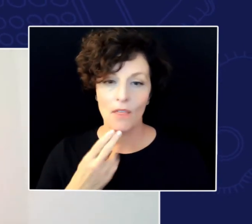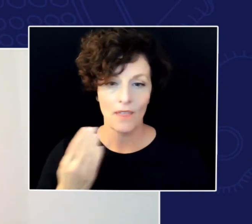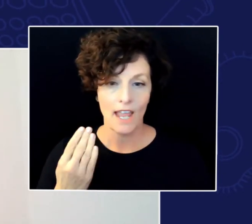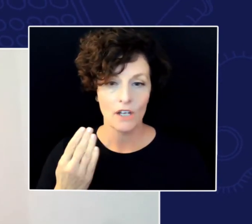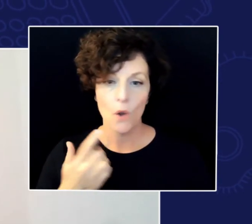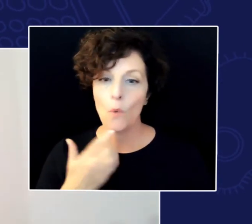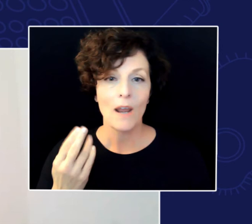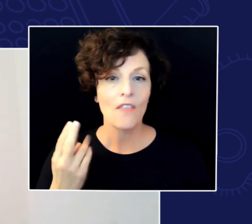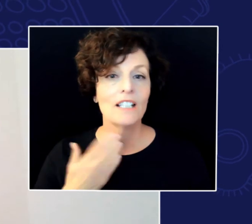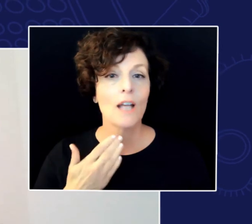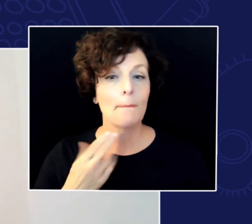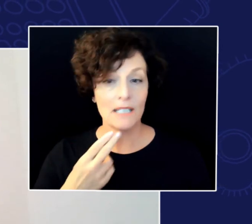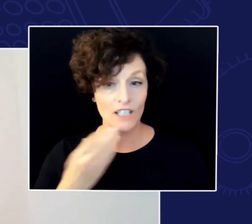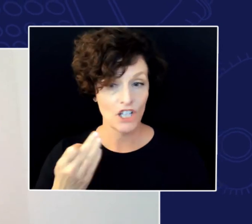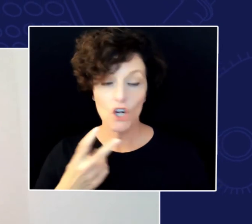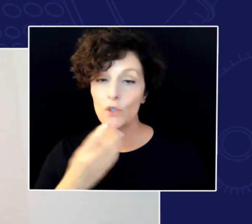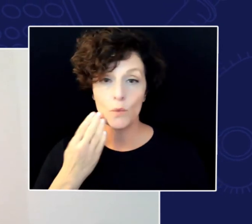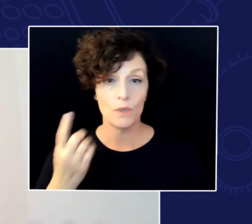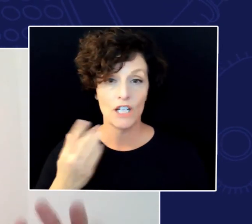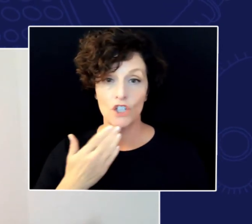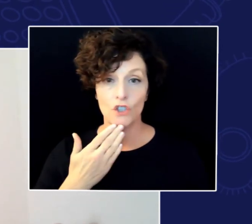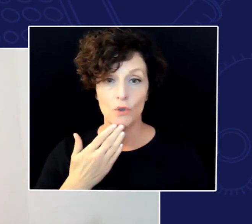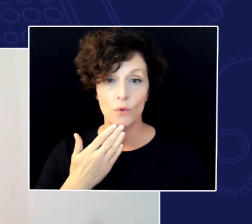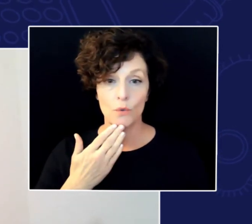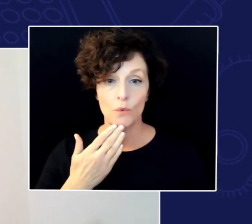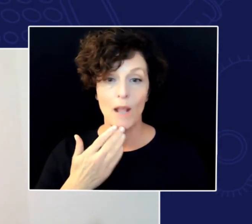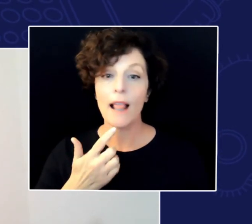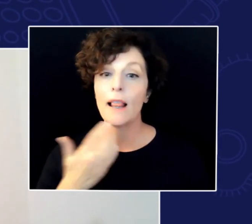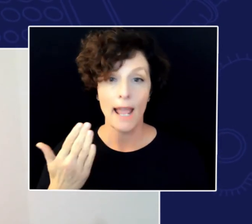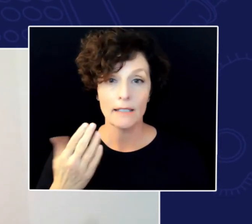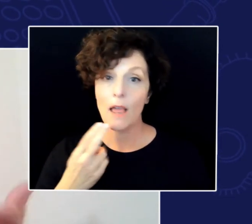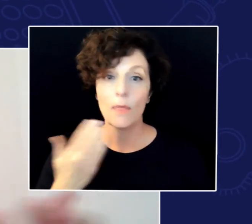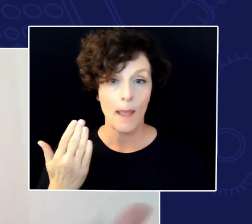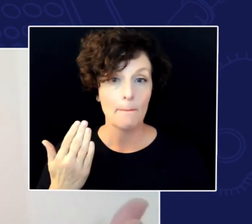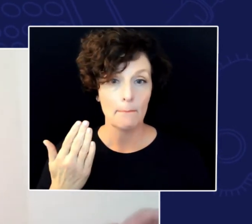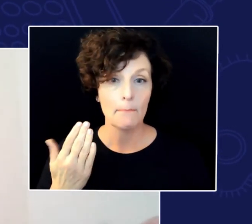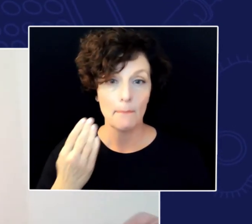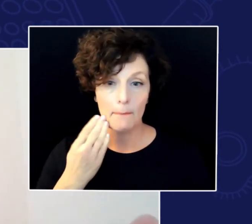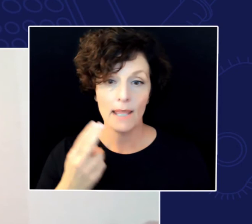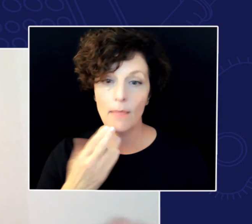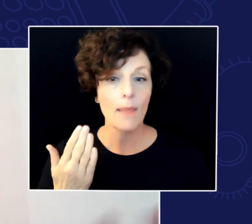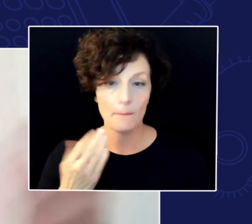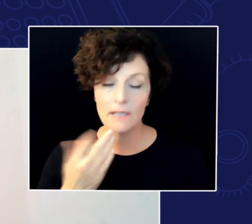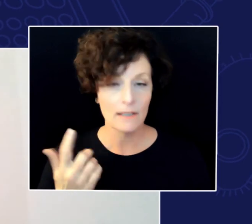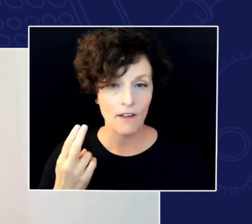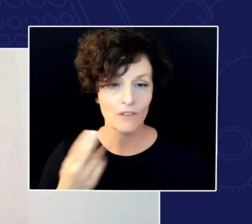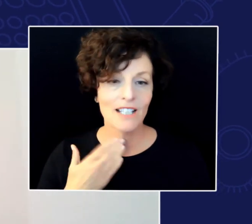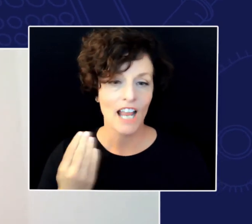But then, when the time is there, you need to... let them be themselves.